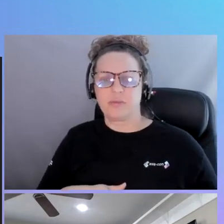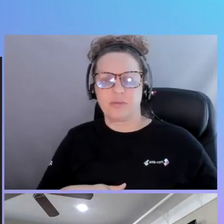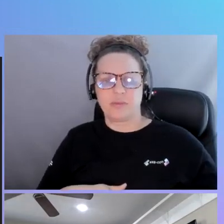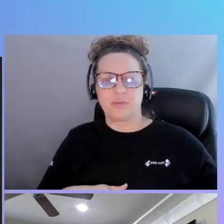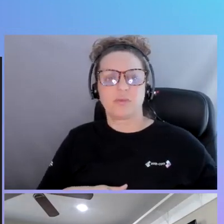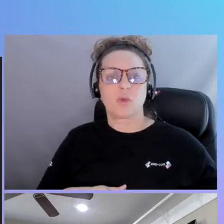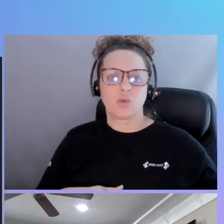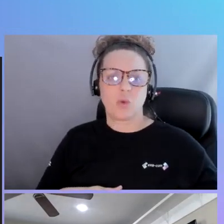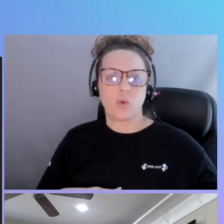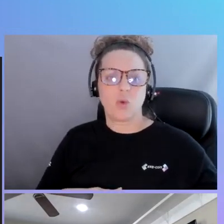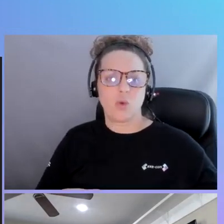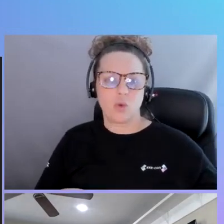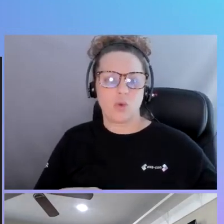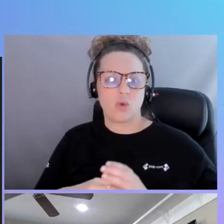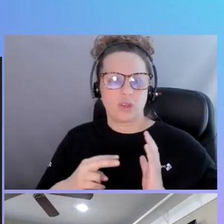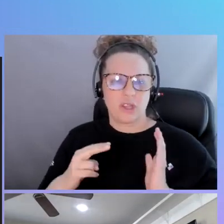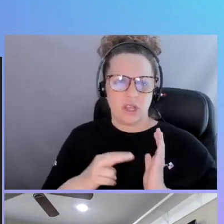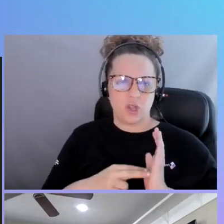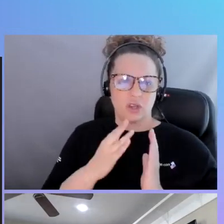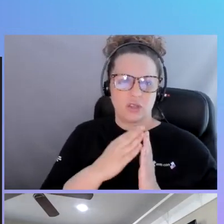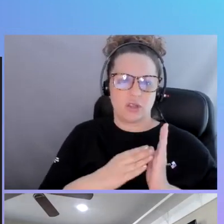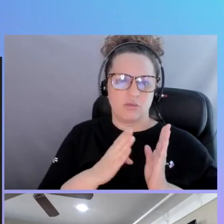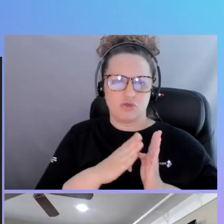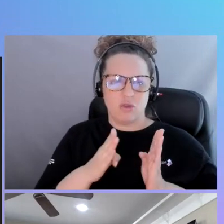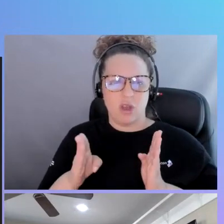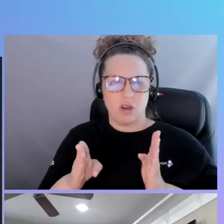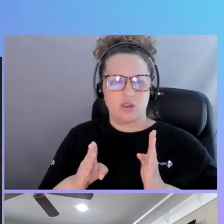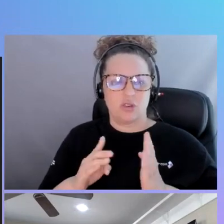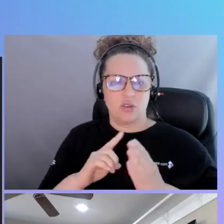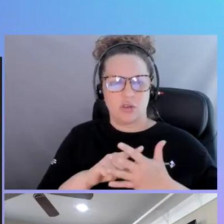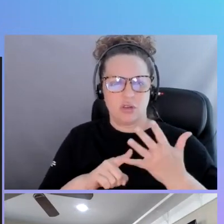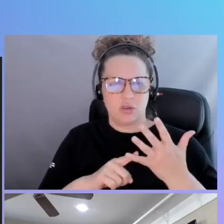at some strategies you can use to get the attention you need to